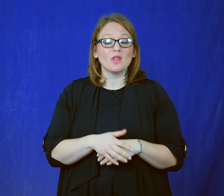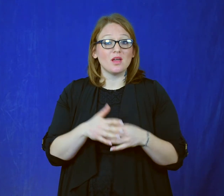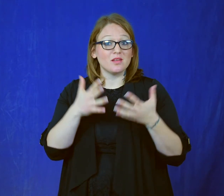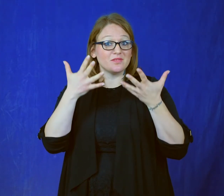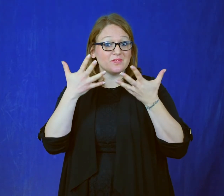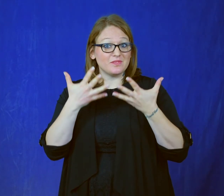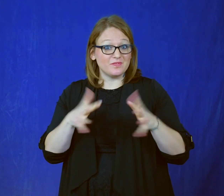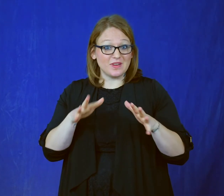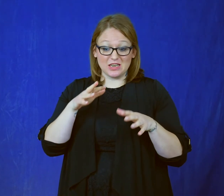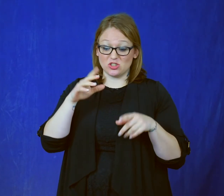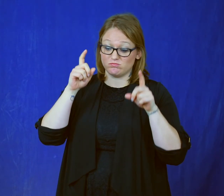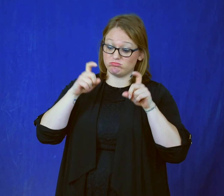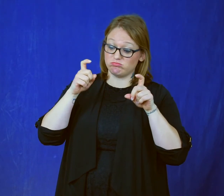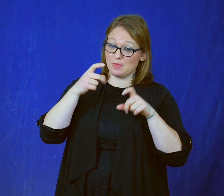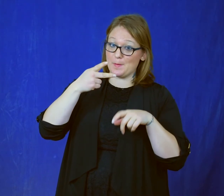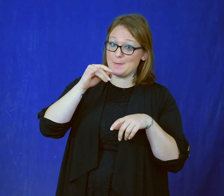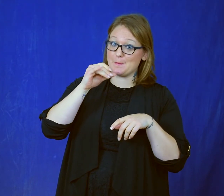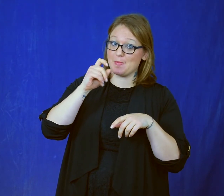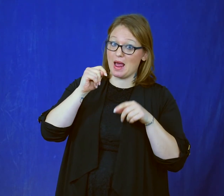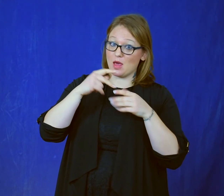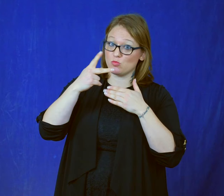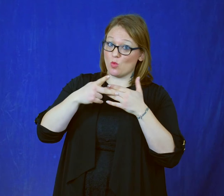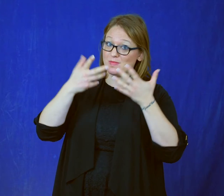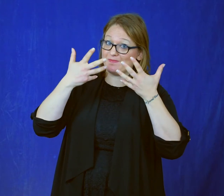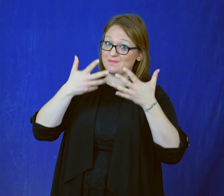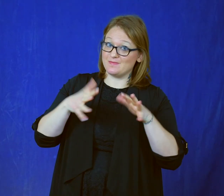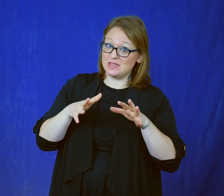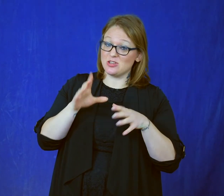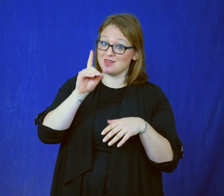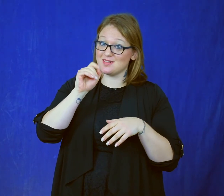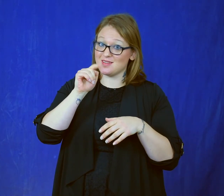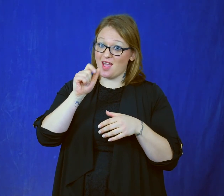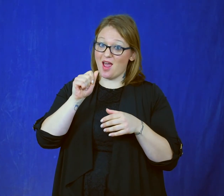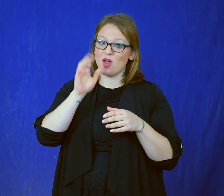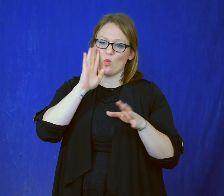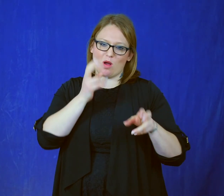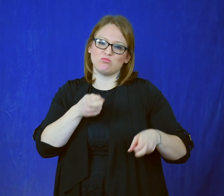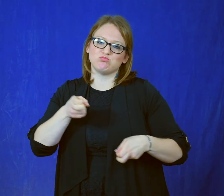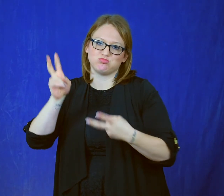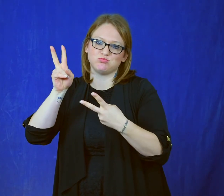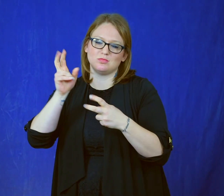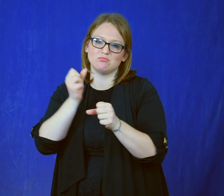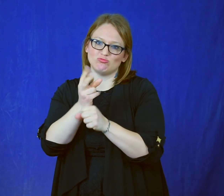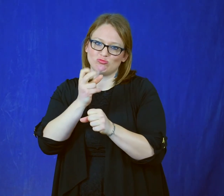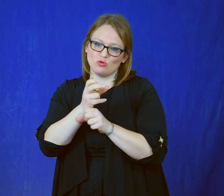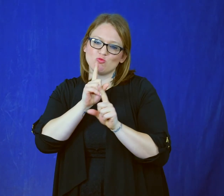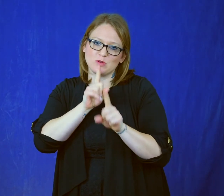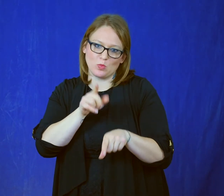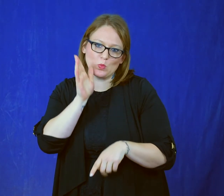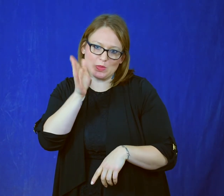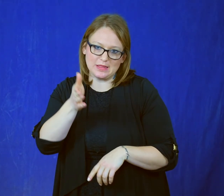When enough data has been collected (data is needed from at least 10 families to keep family identities private), it will be included in